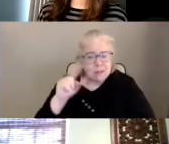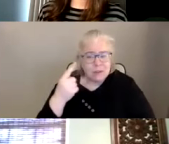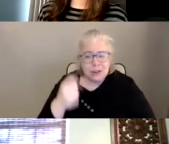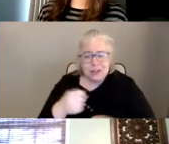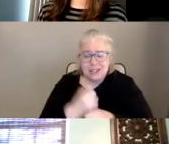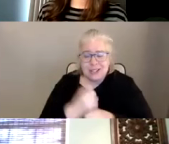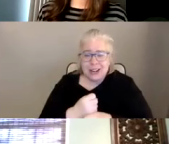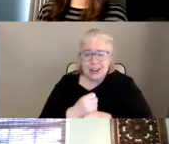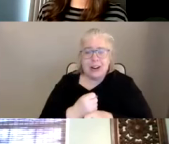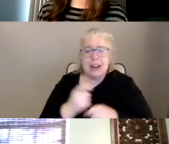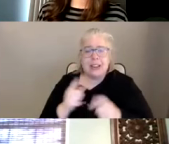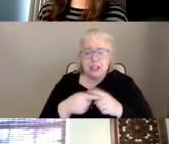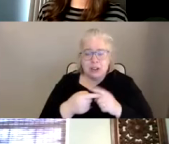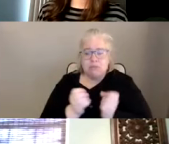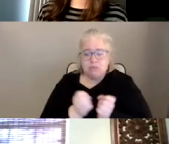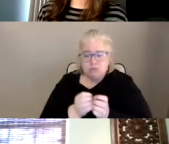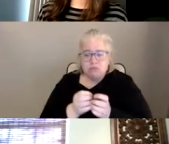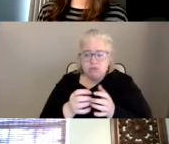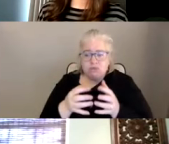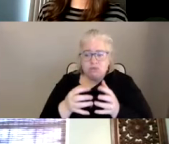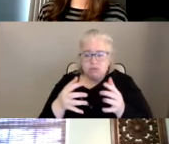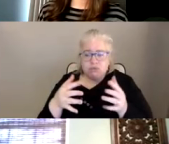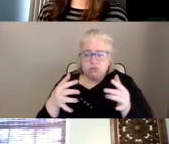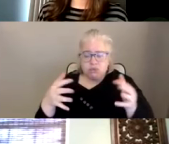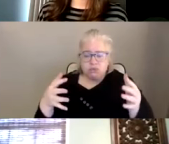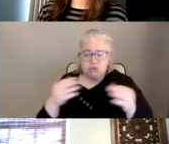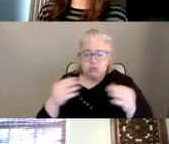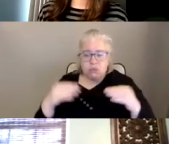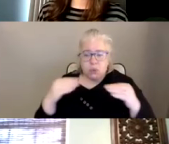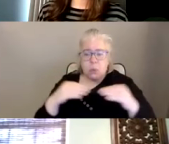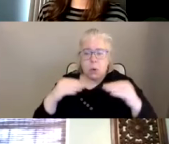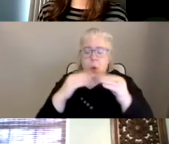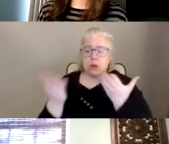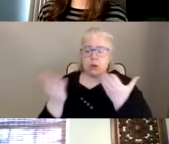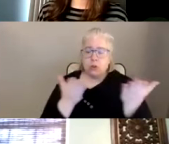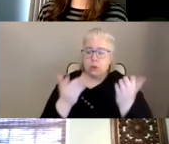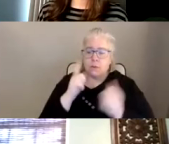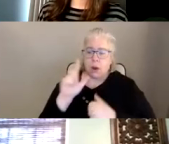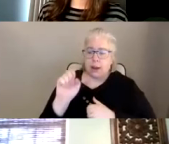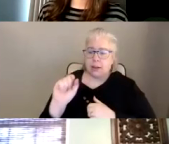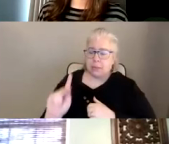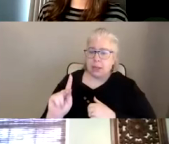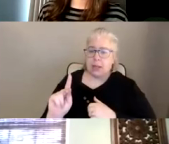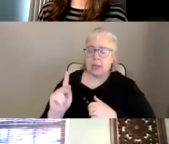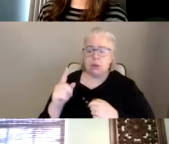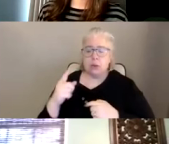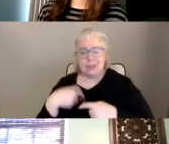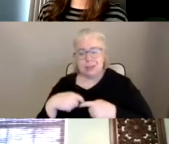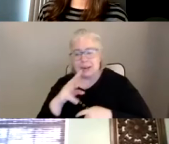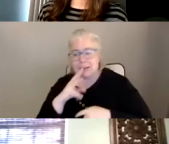as they start to ramp up those services and servicing the Spanish speaking population.